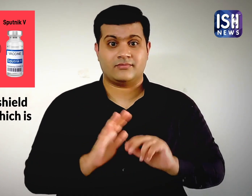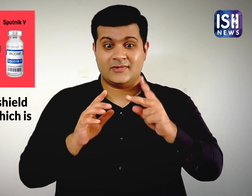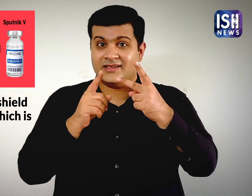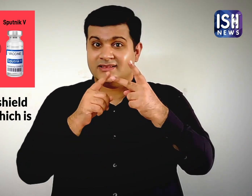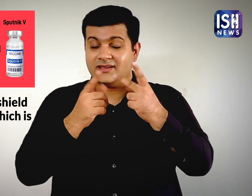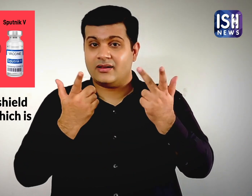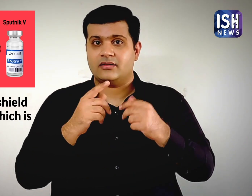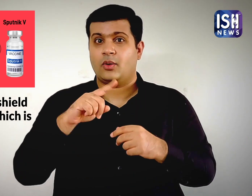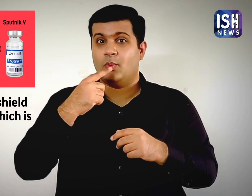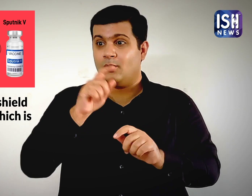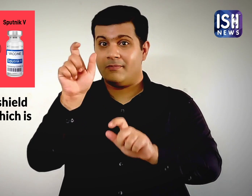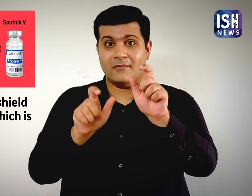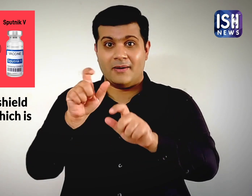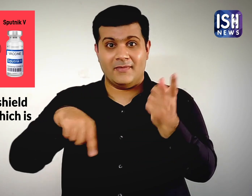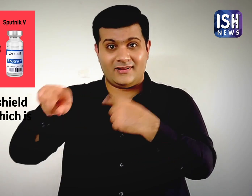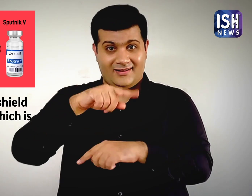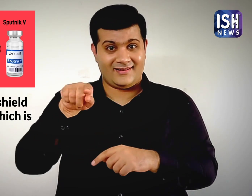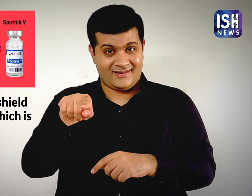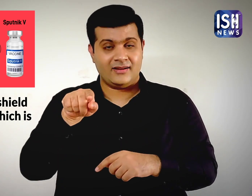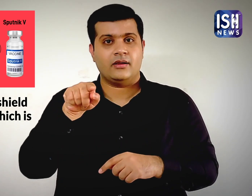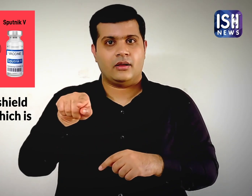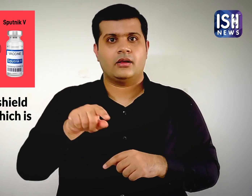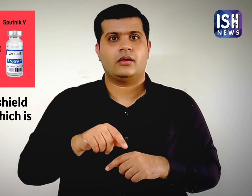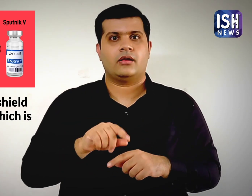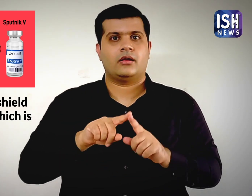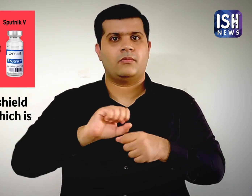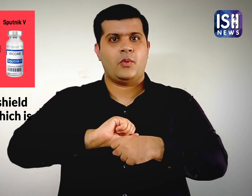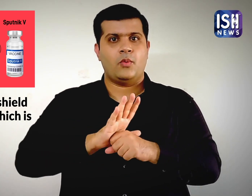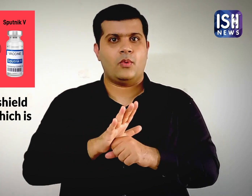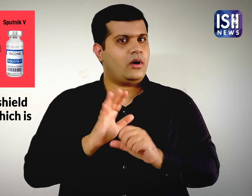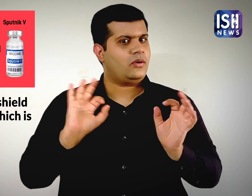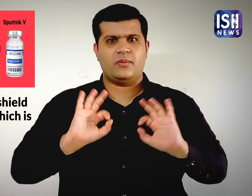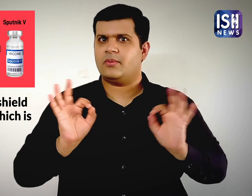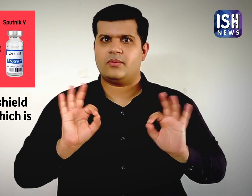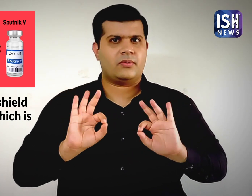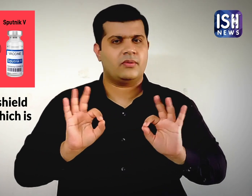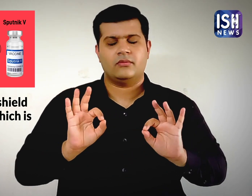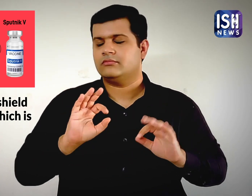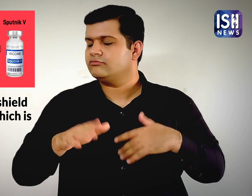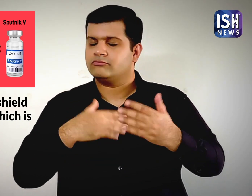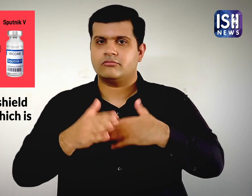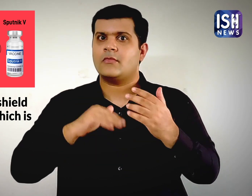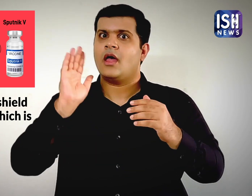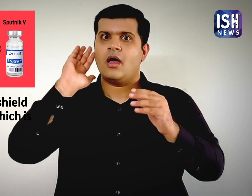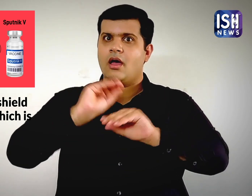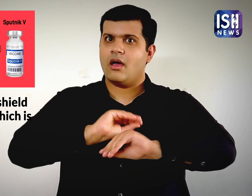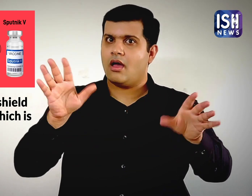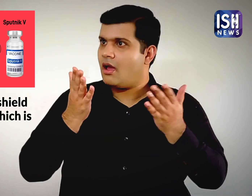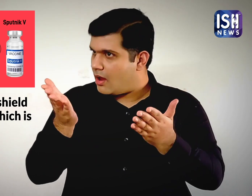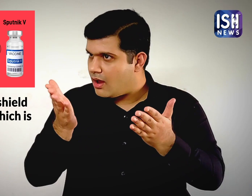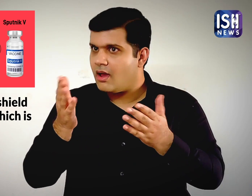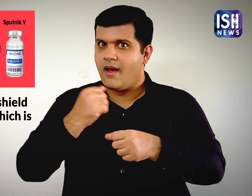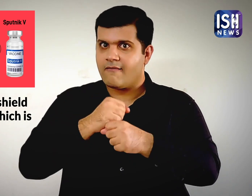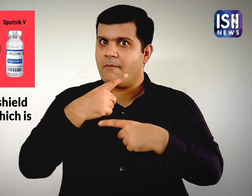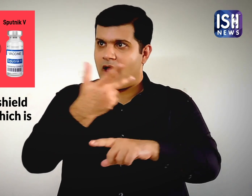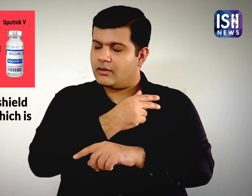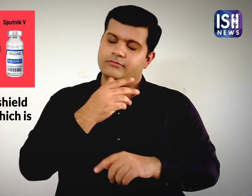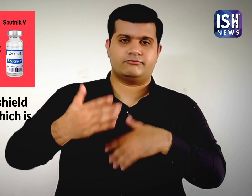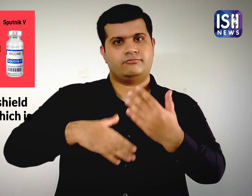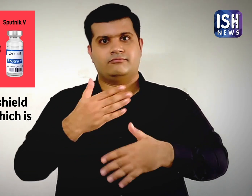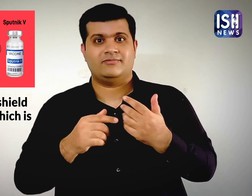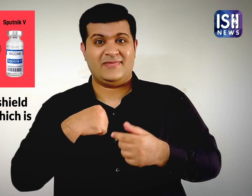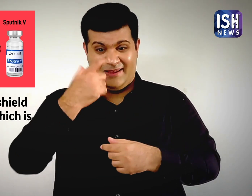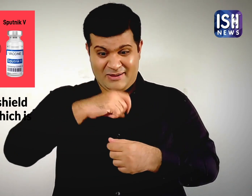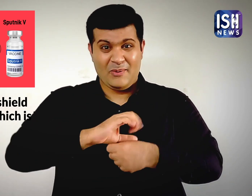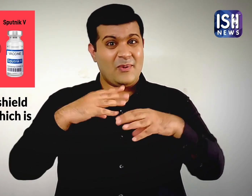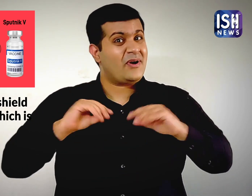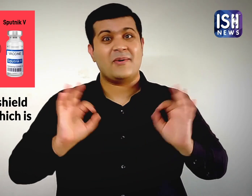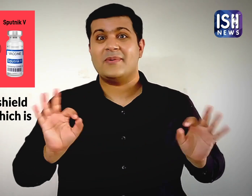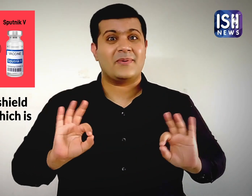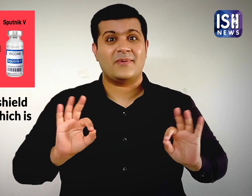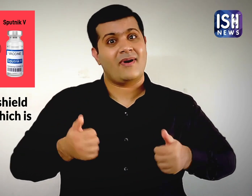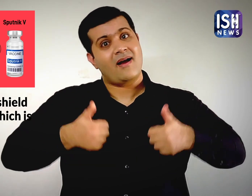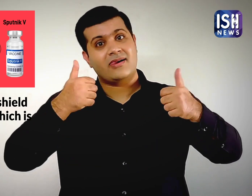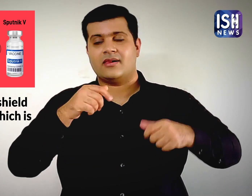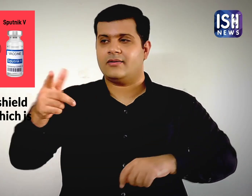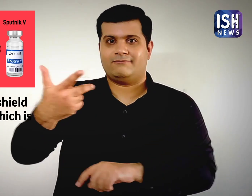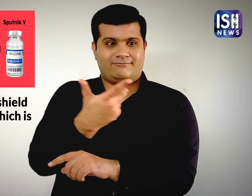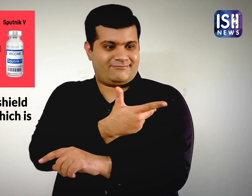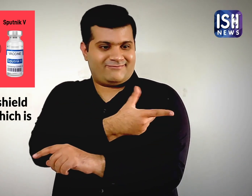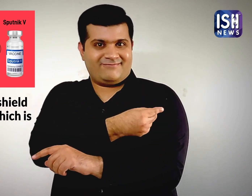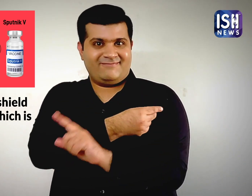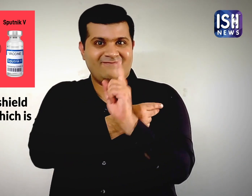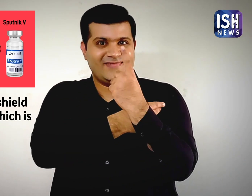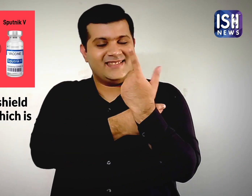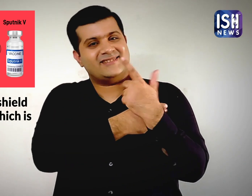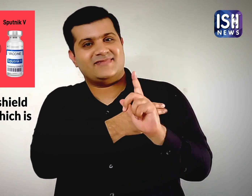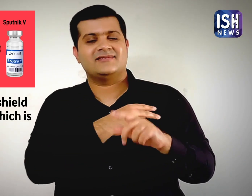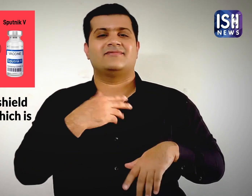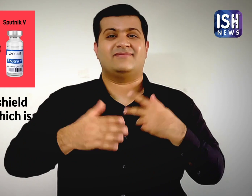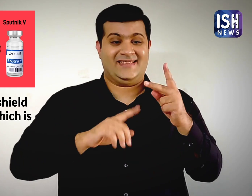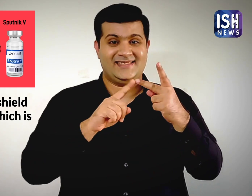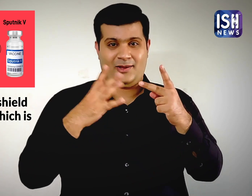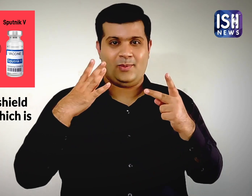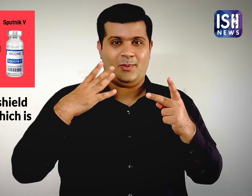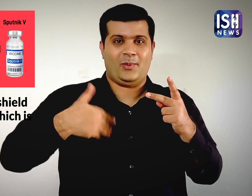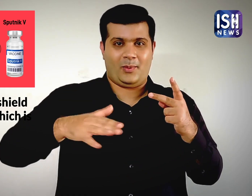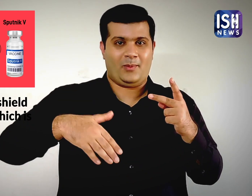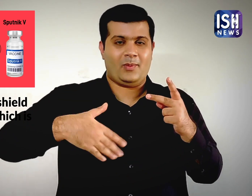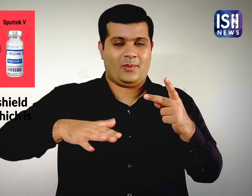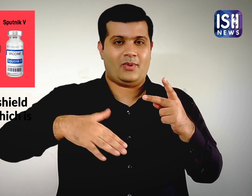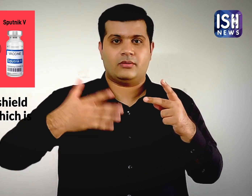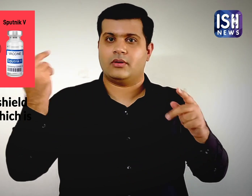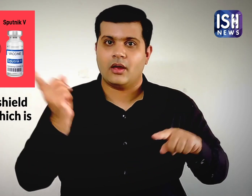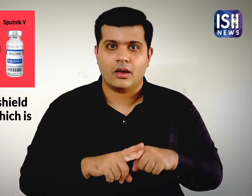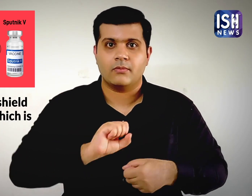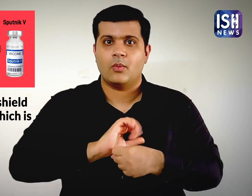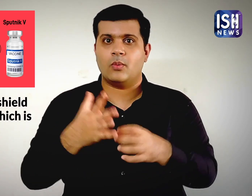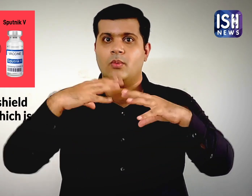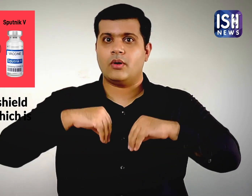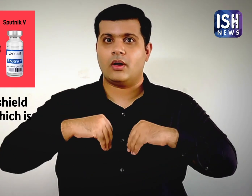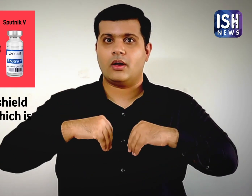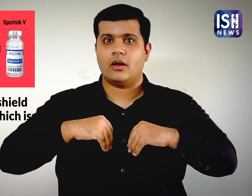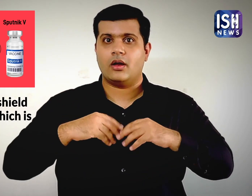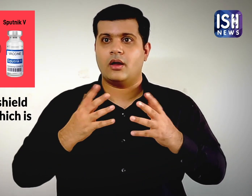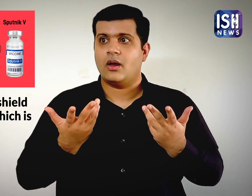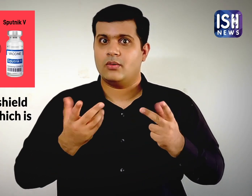When patients not infected with COVID get the vaccine, but get infected before their second dose,